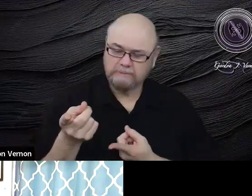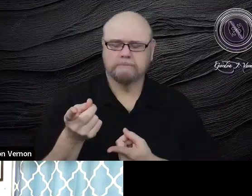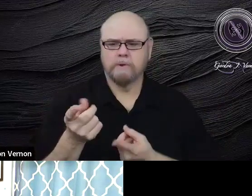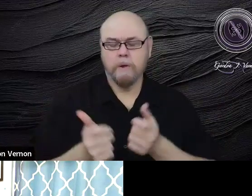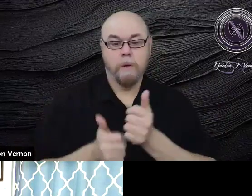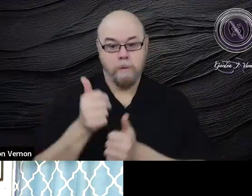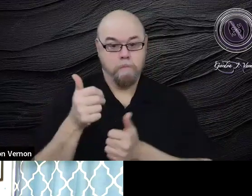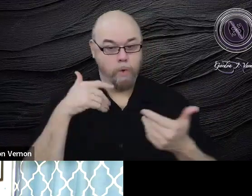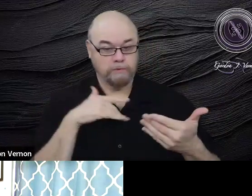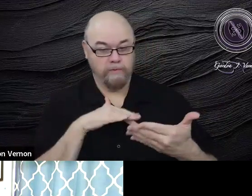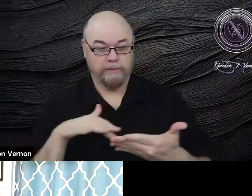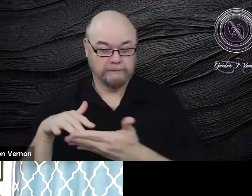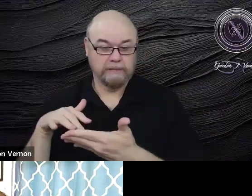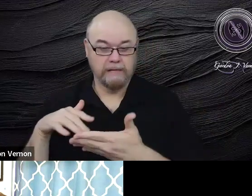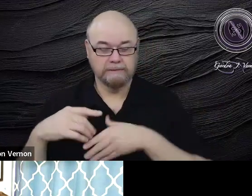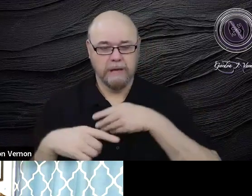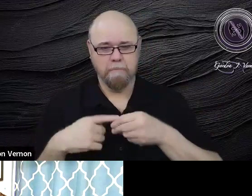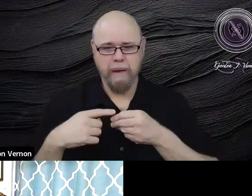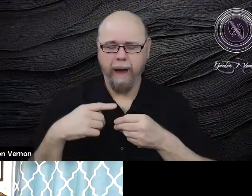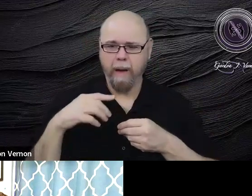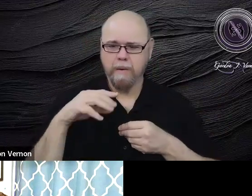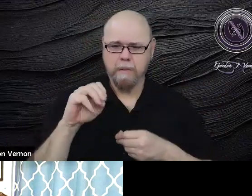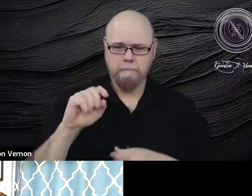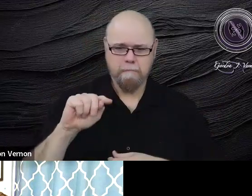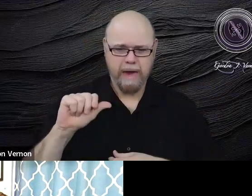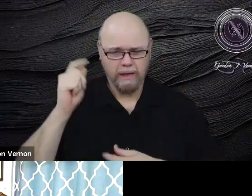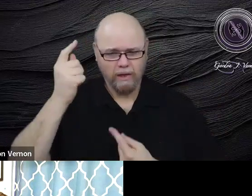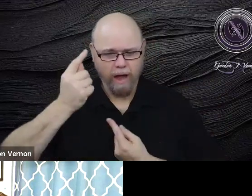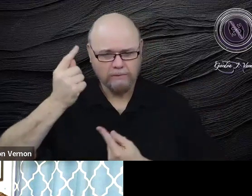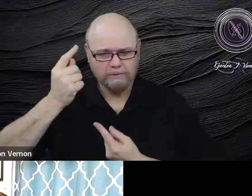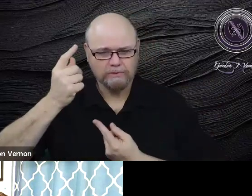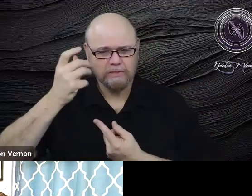Sensitivity Scale, also in the SSQ, and also in the ANL test.